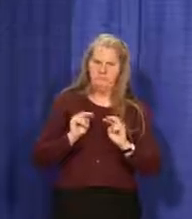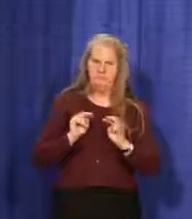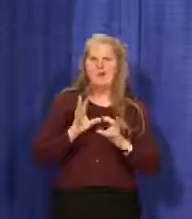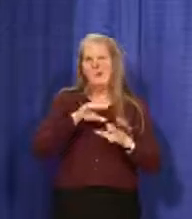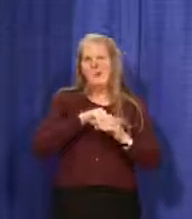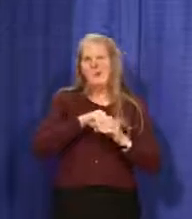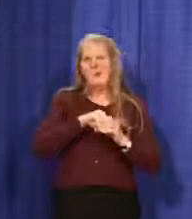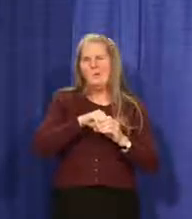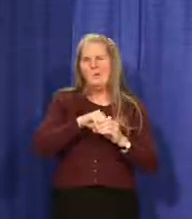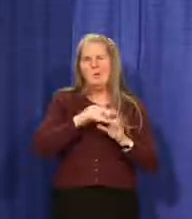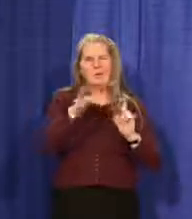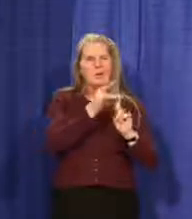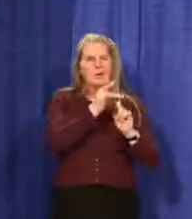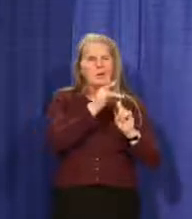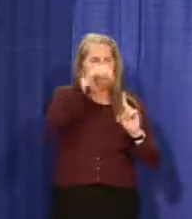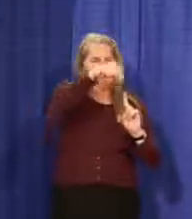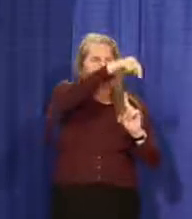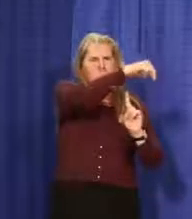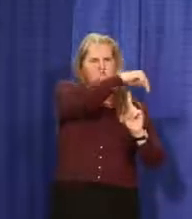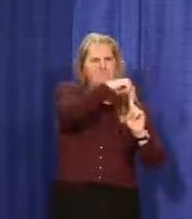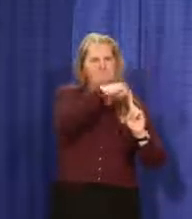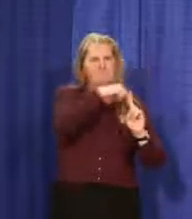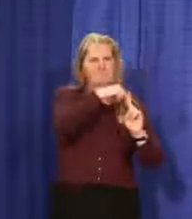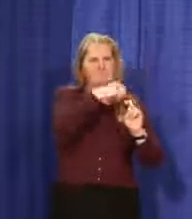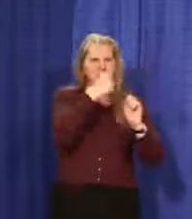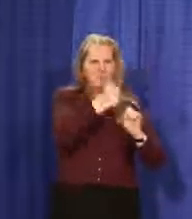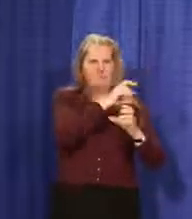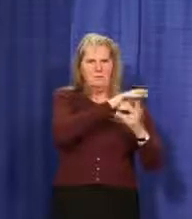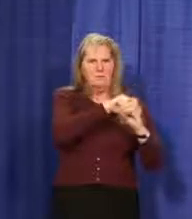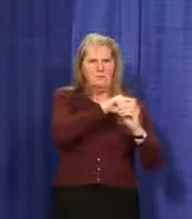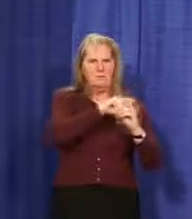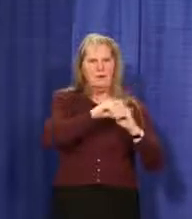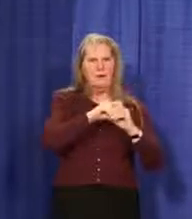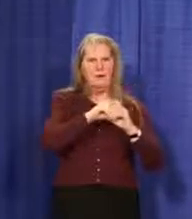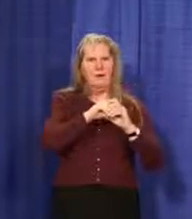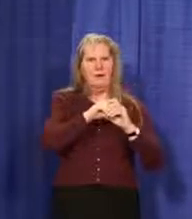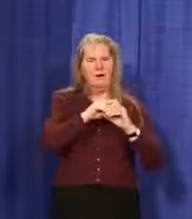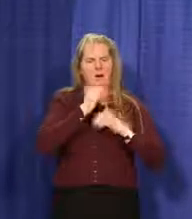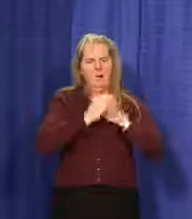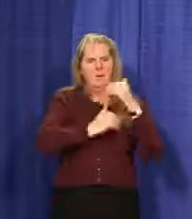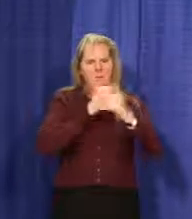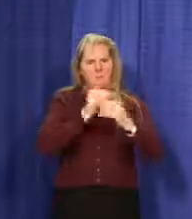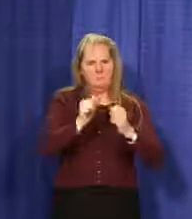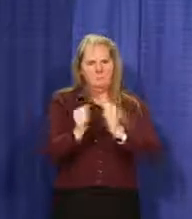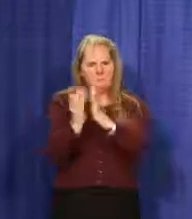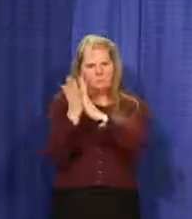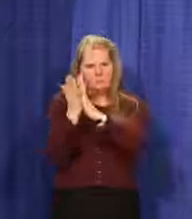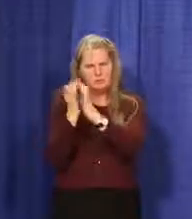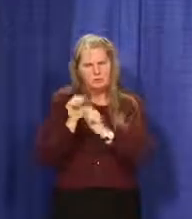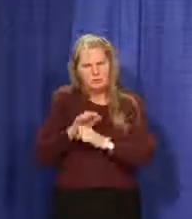tracing. One of the things I tried to illustrate in today's update in